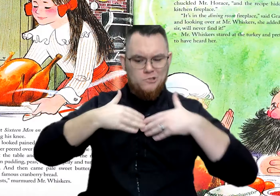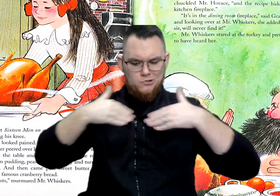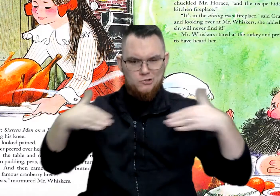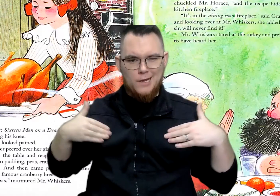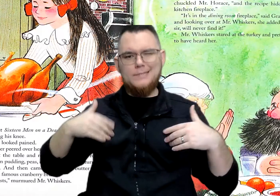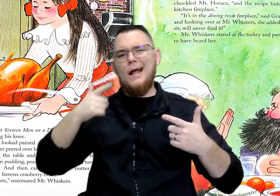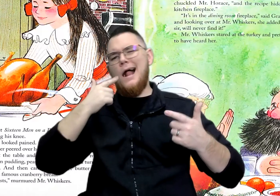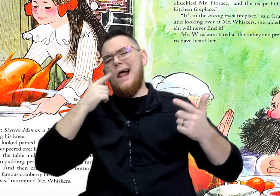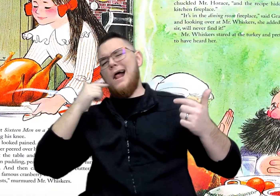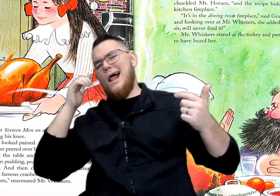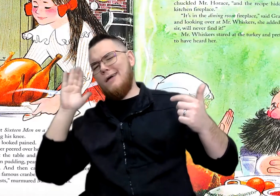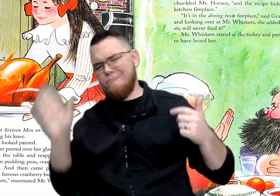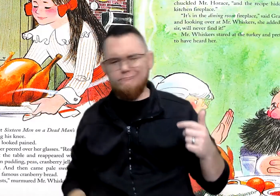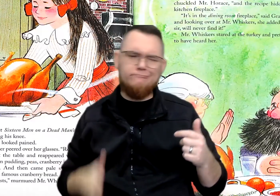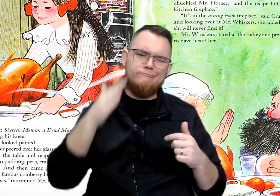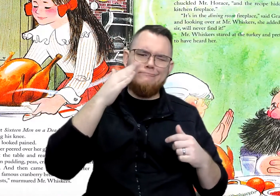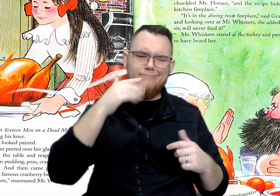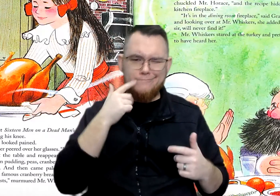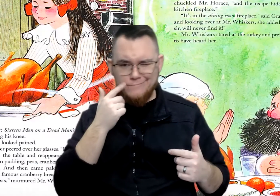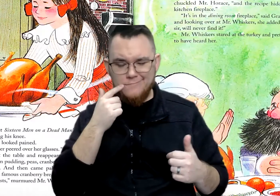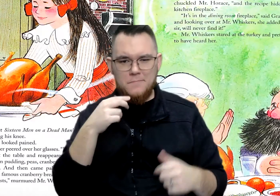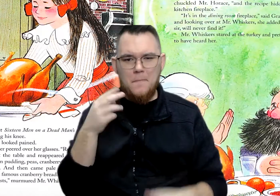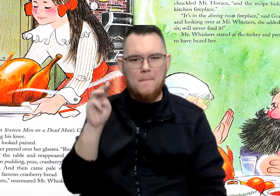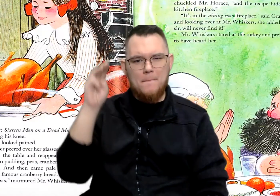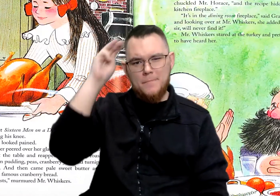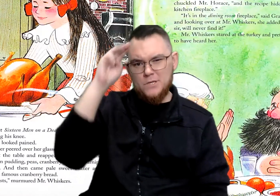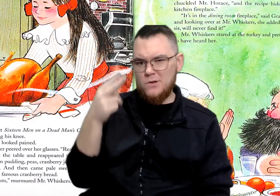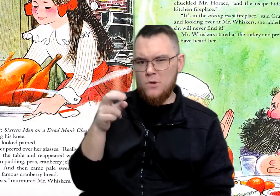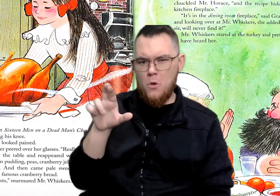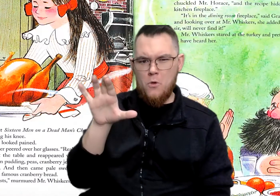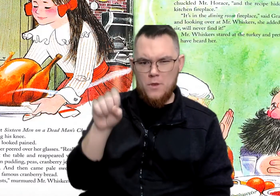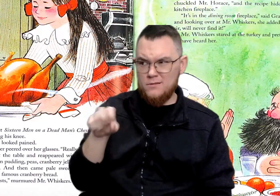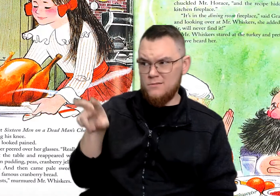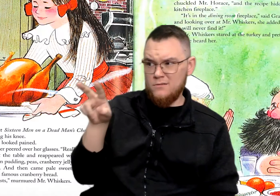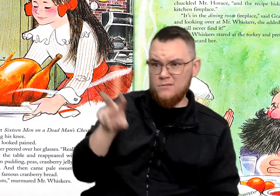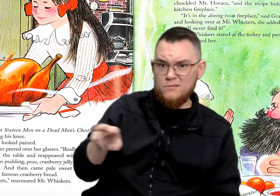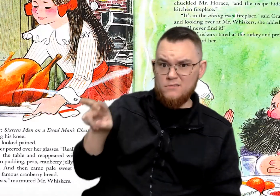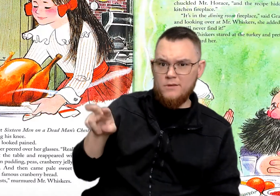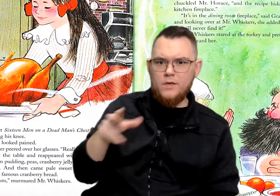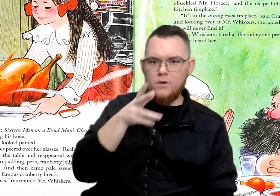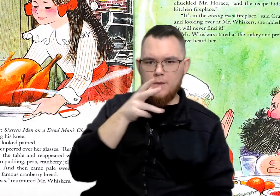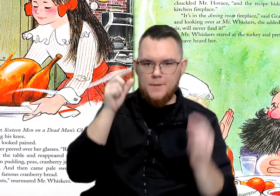Mr. Horace looked pained. Grandmother peered over her glasses.